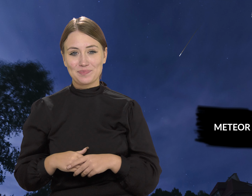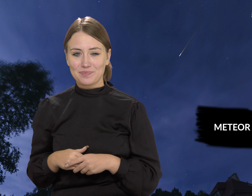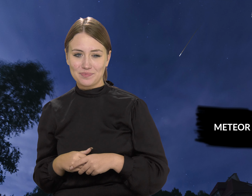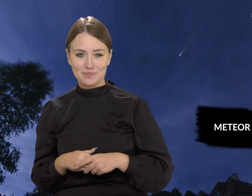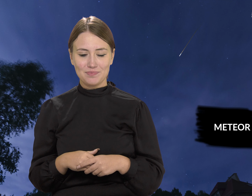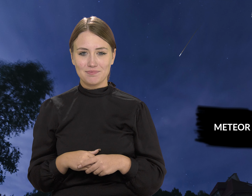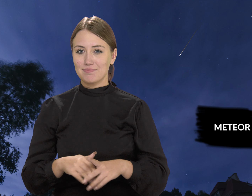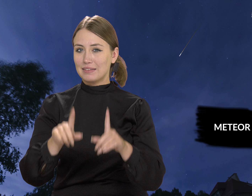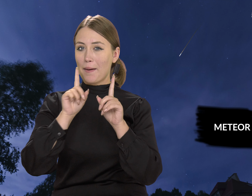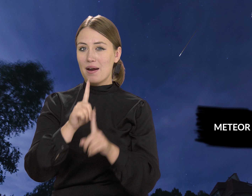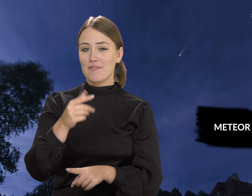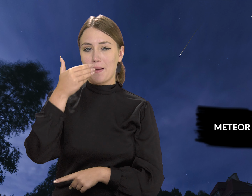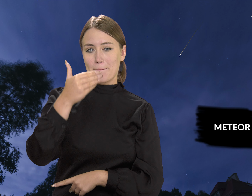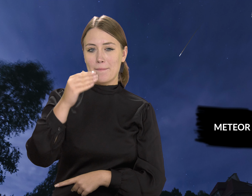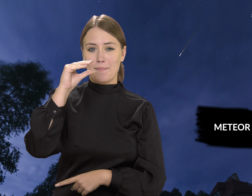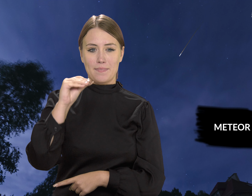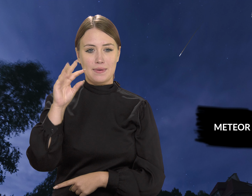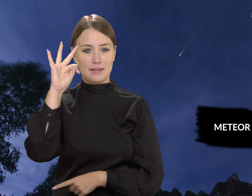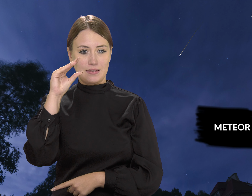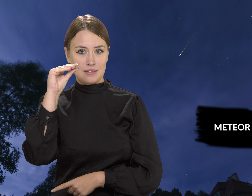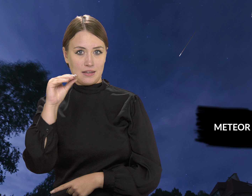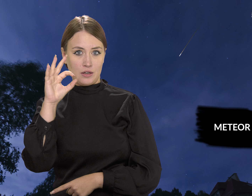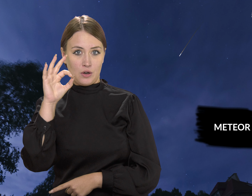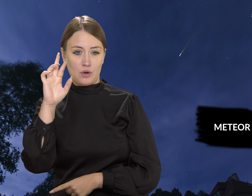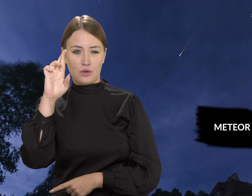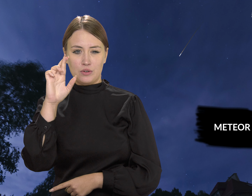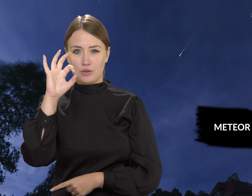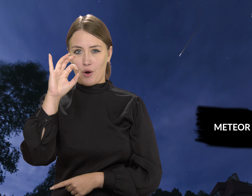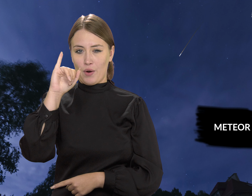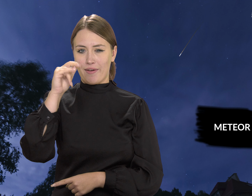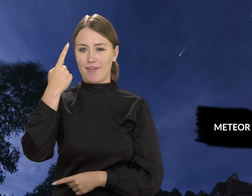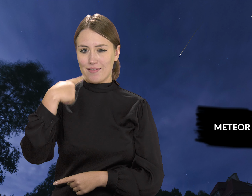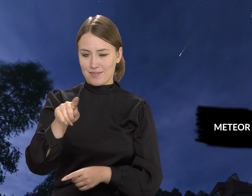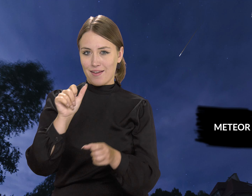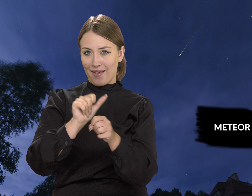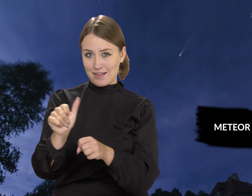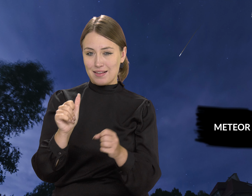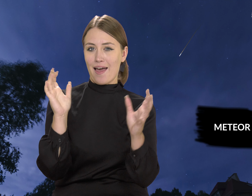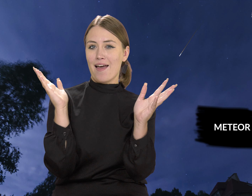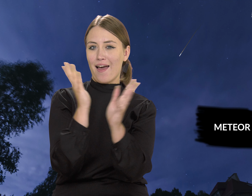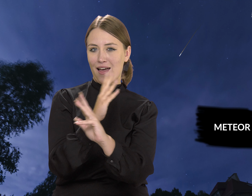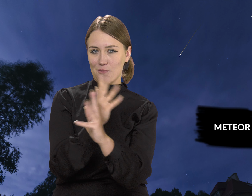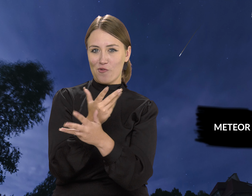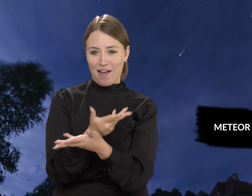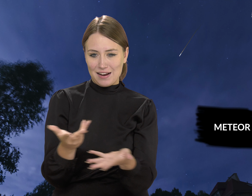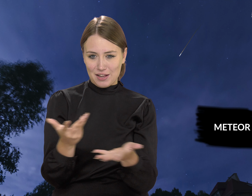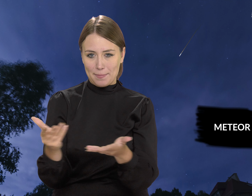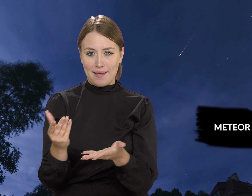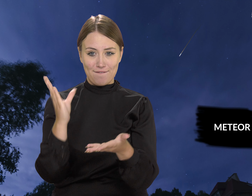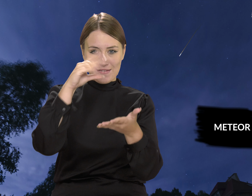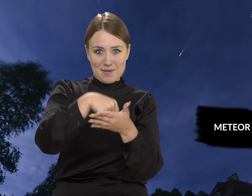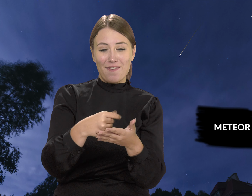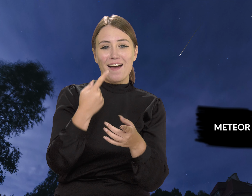When a meteoroid enters Earth's atmosphere,